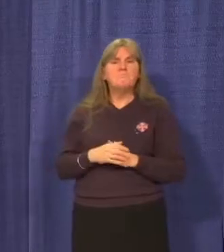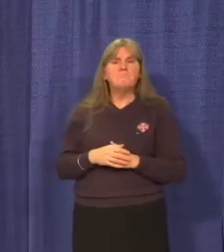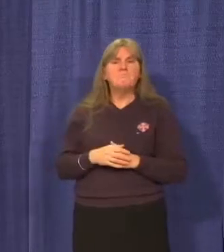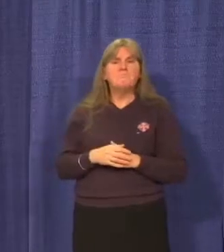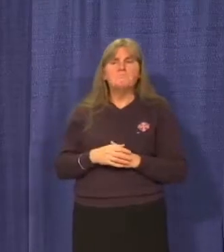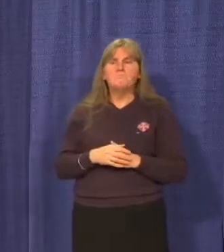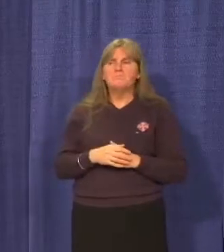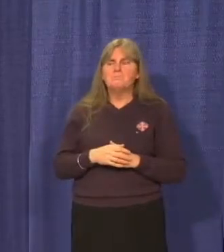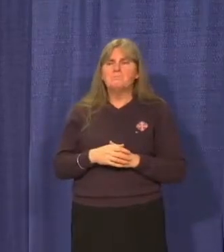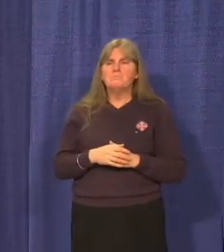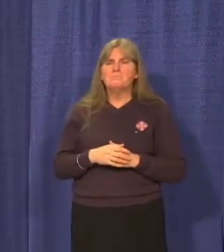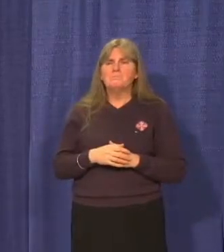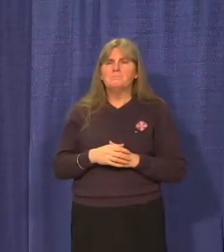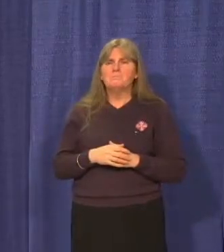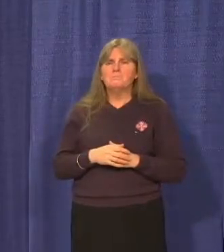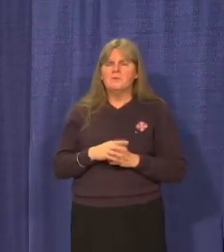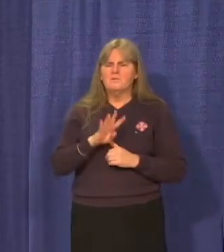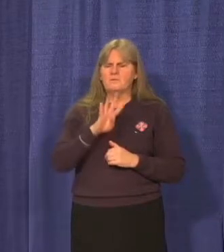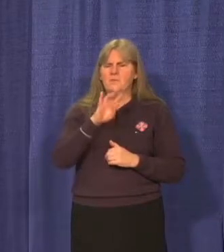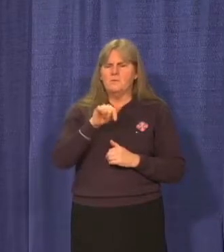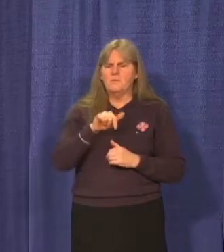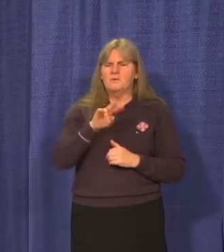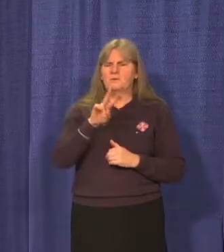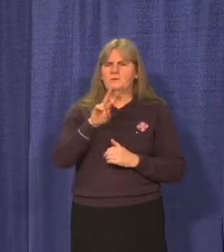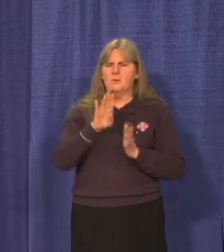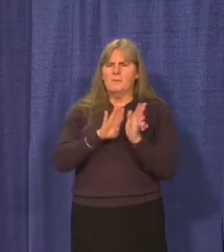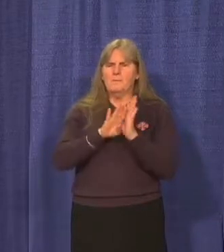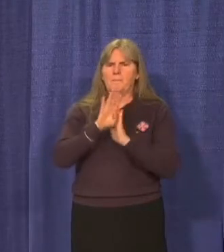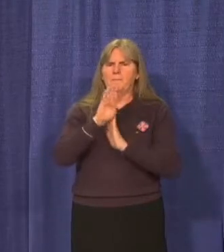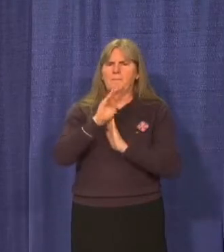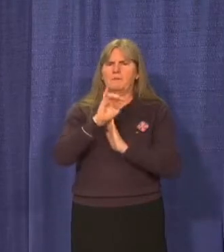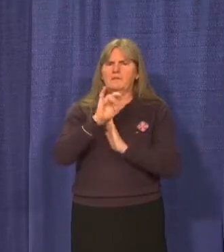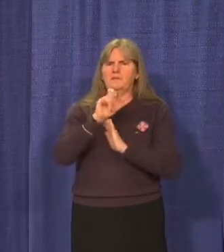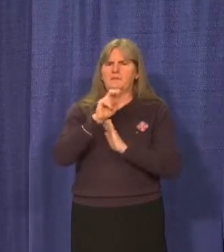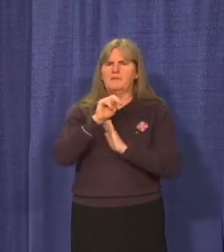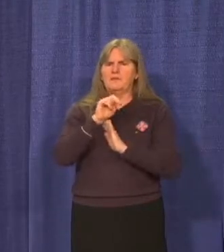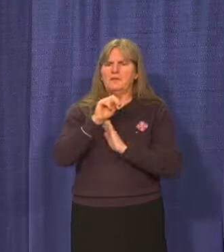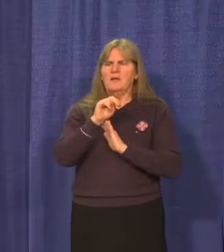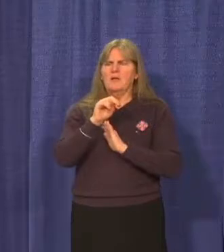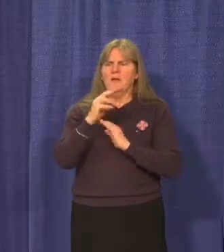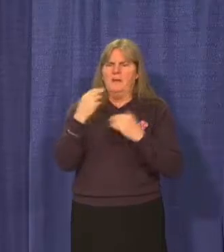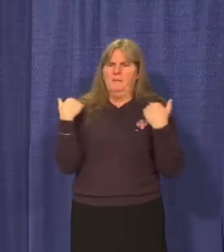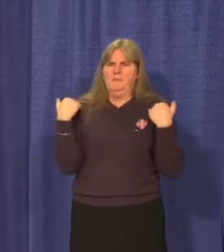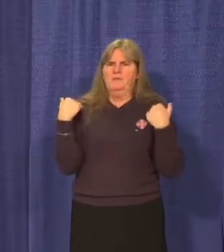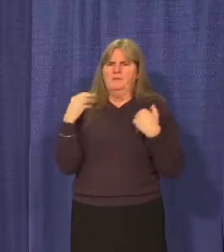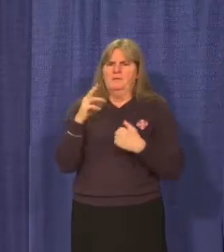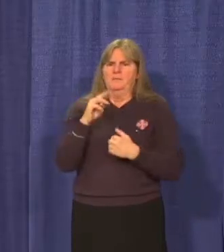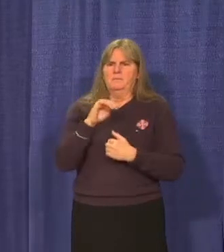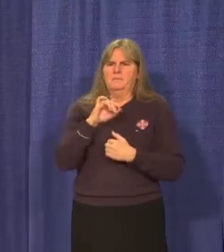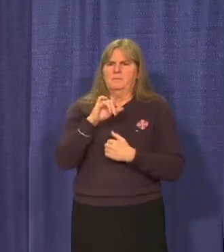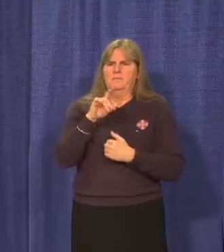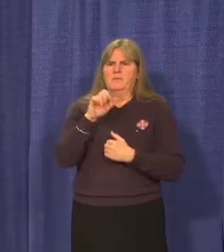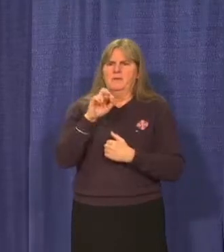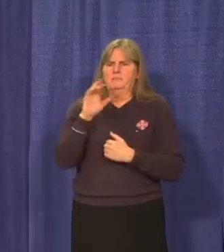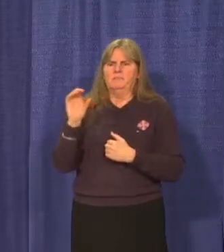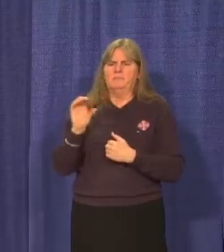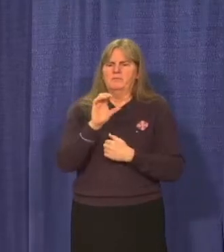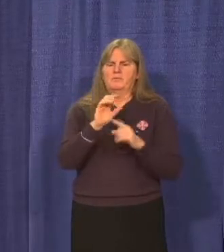follow up on that 4.2 billion announced this morning by Minister Miller for indigenous communities.